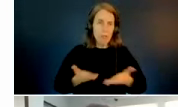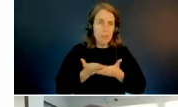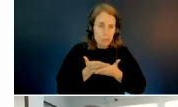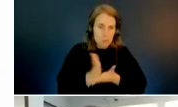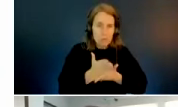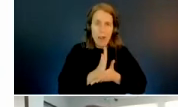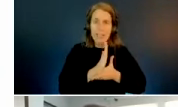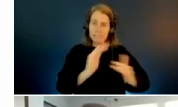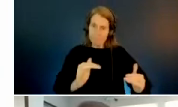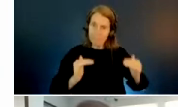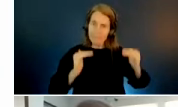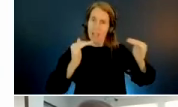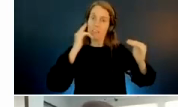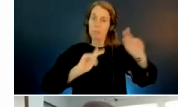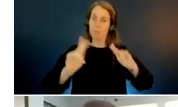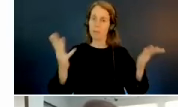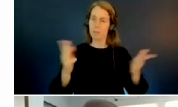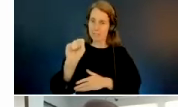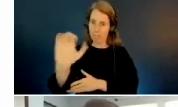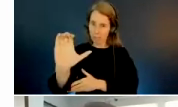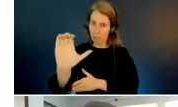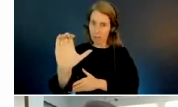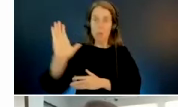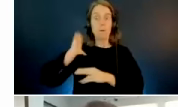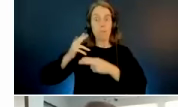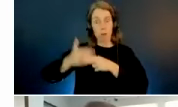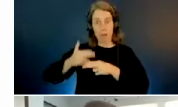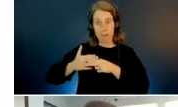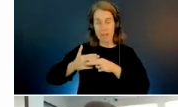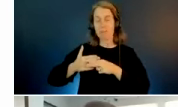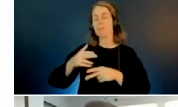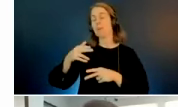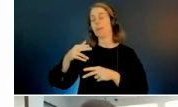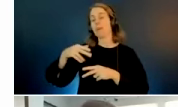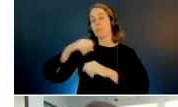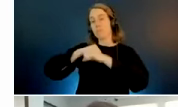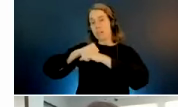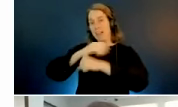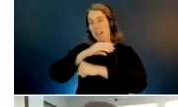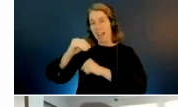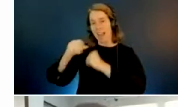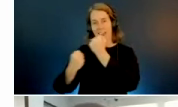Advocacy for People with Disabilities uh P&A um so if you hear anybody referring to P&A